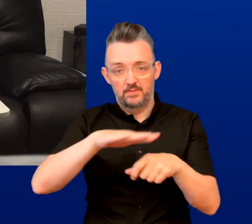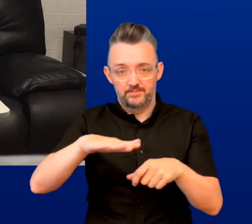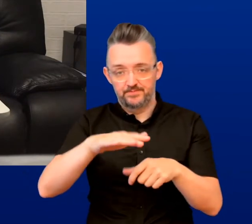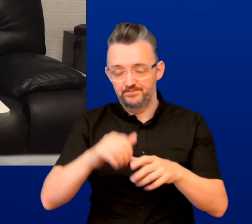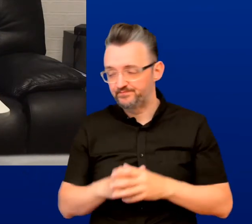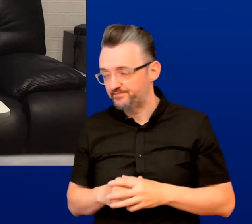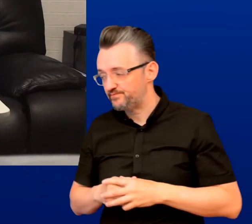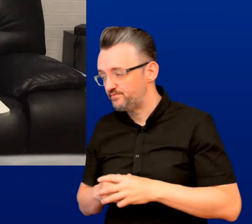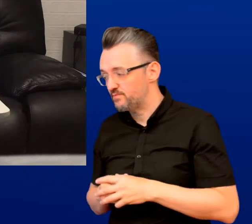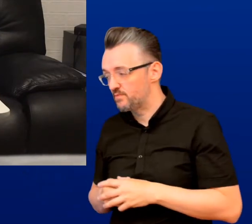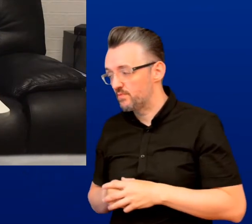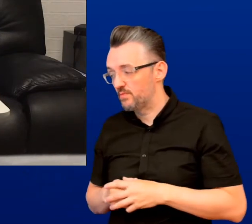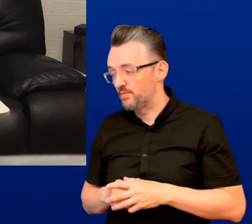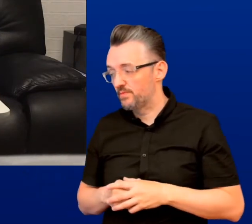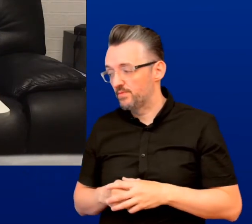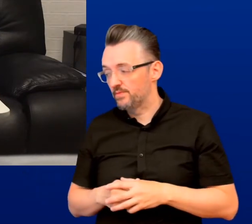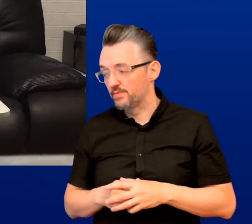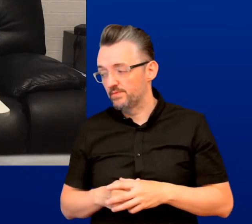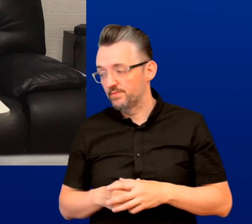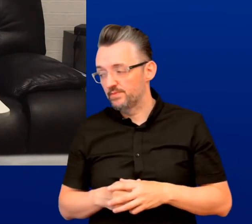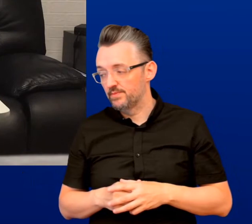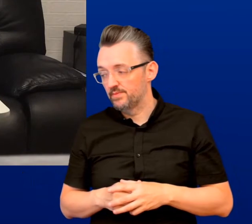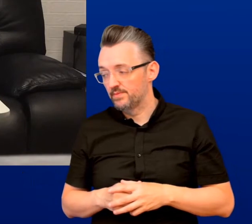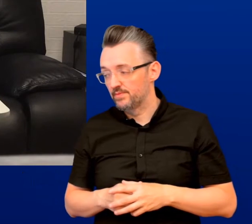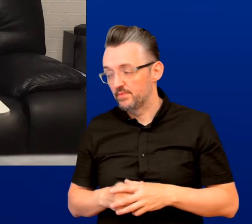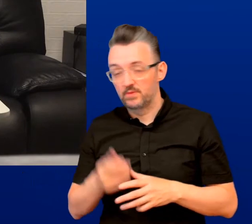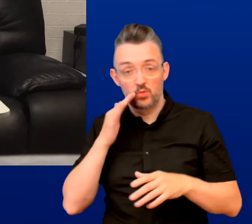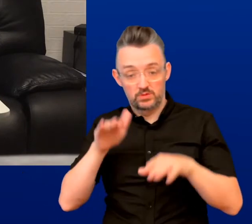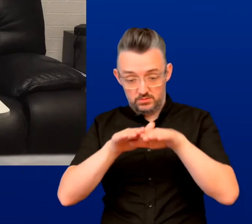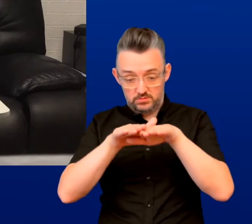When you've covered the base of the bowl